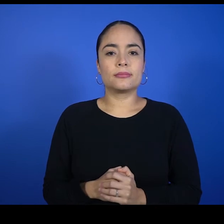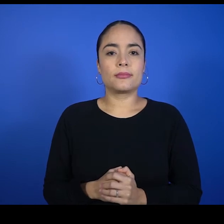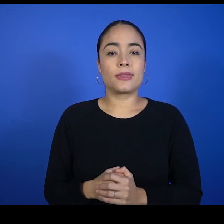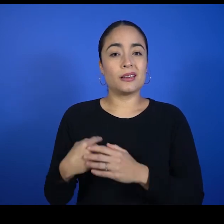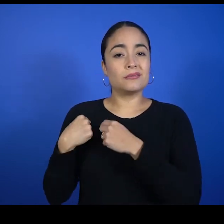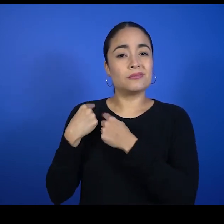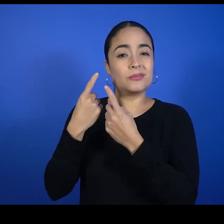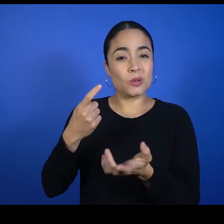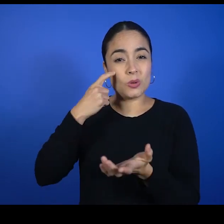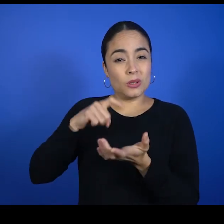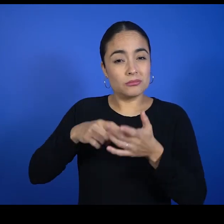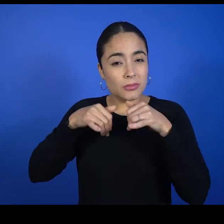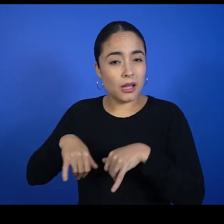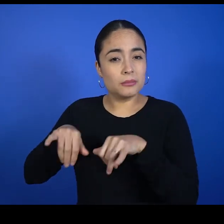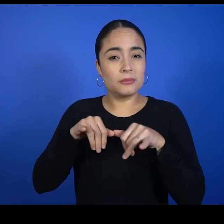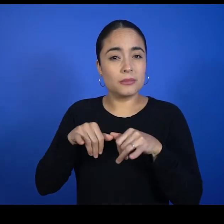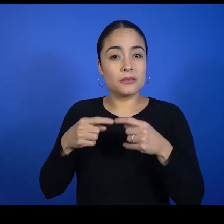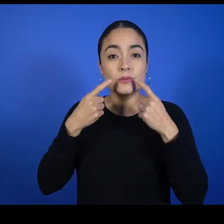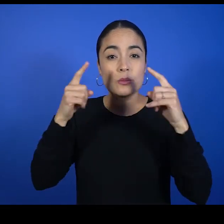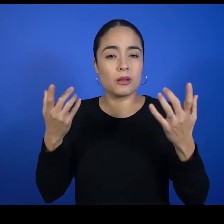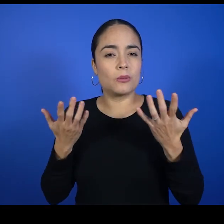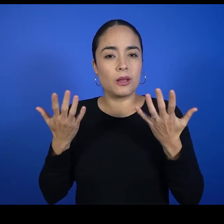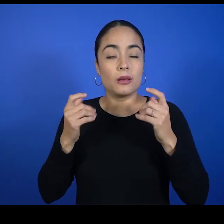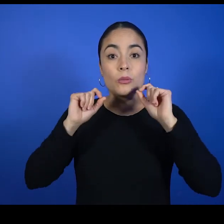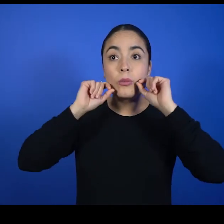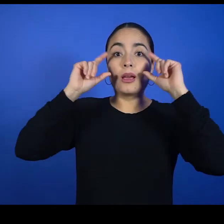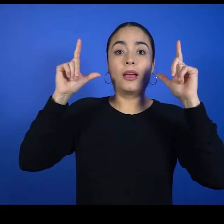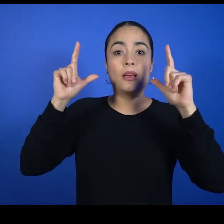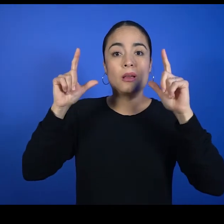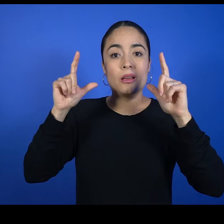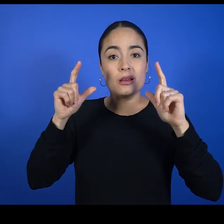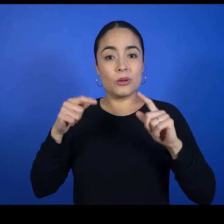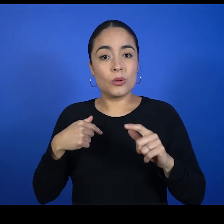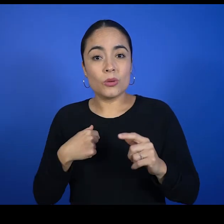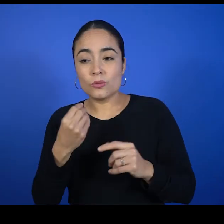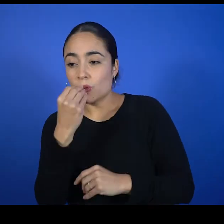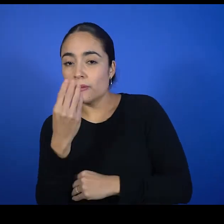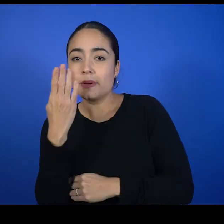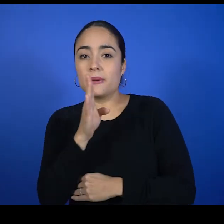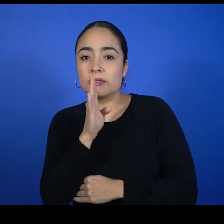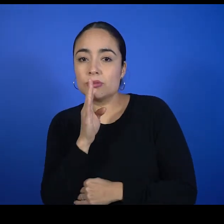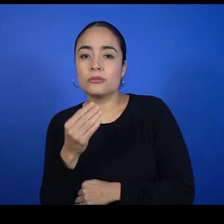Kevin: I found over time that the best periods of my day tend to be when I first get up, to sort of do work after breakfast and then go run.